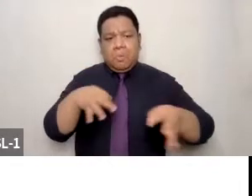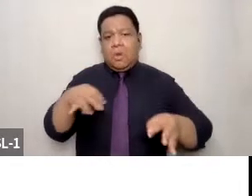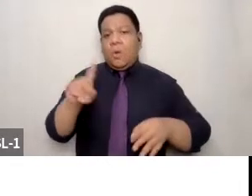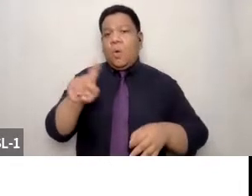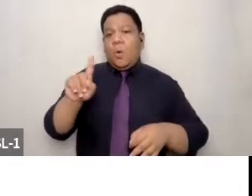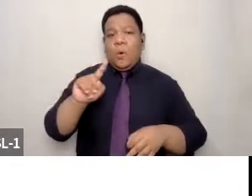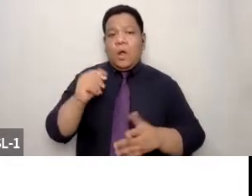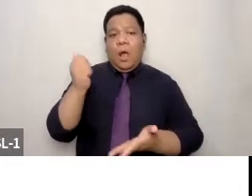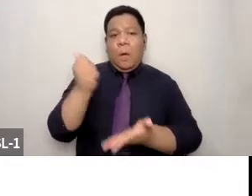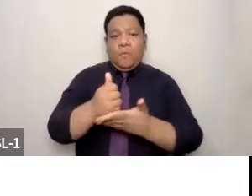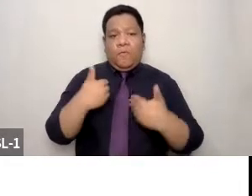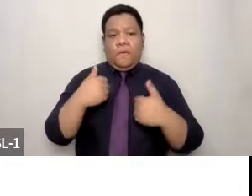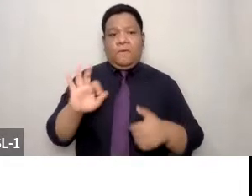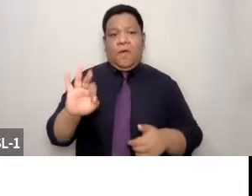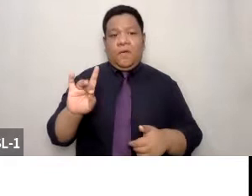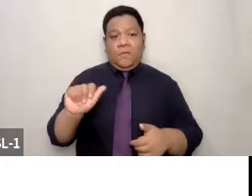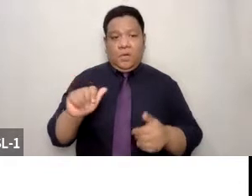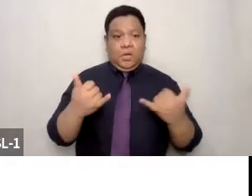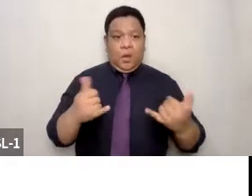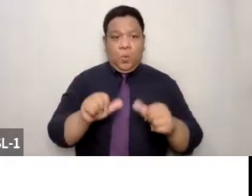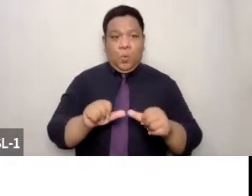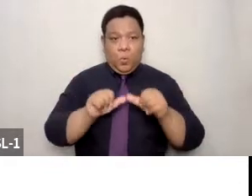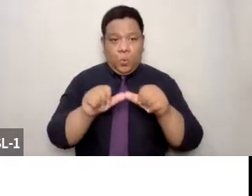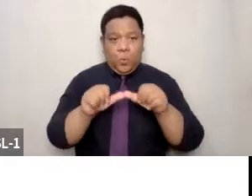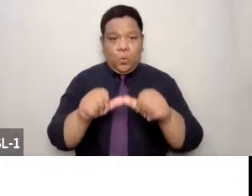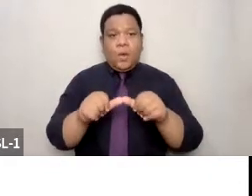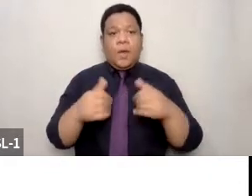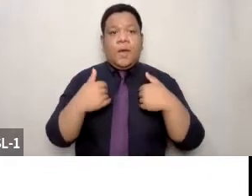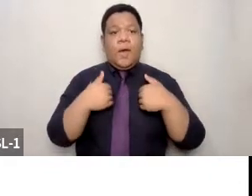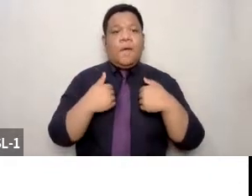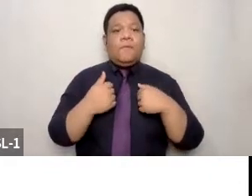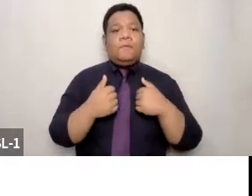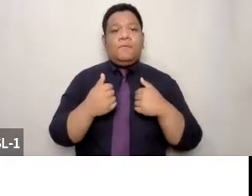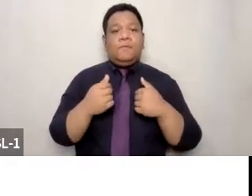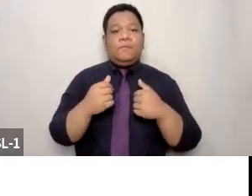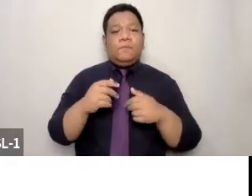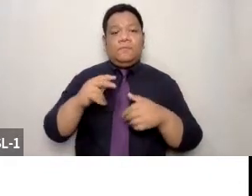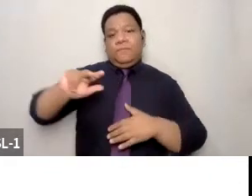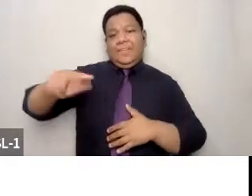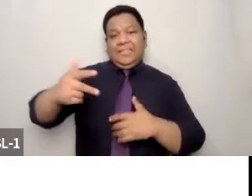We have an ongoing independent phase three clinical trials approved by FDA.